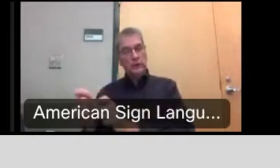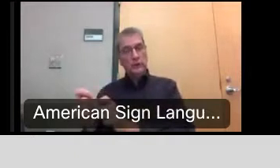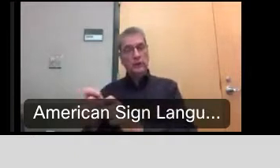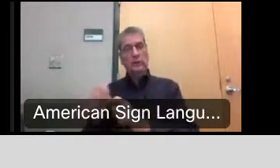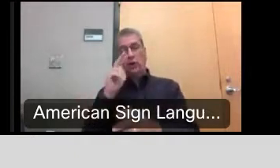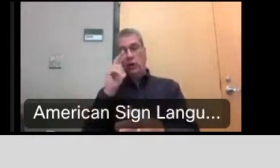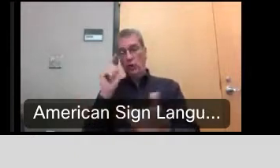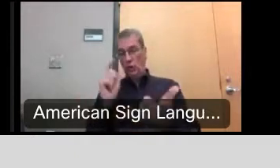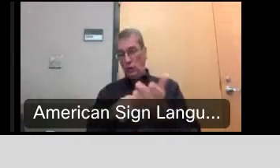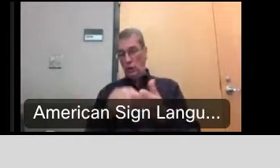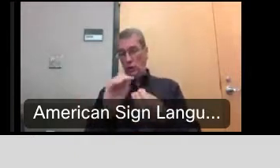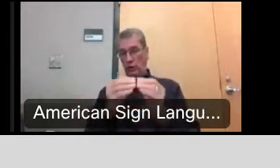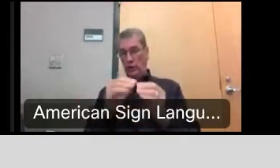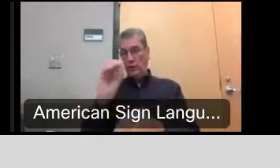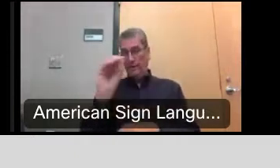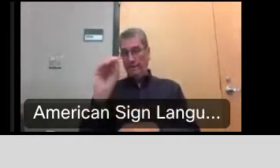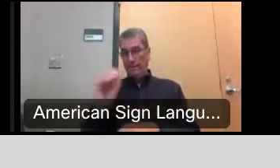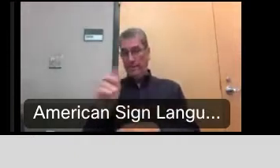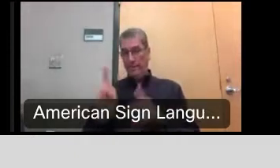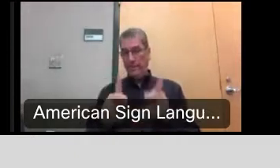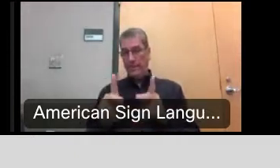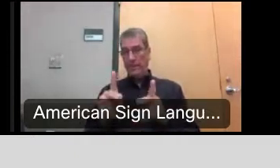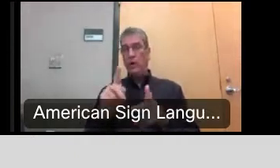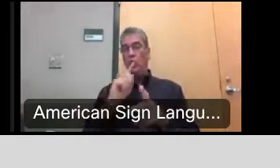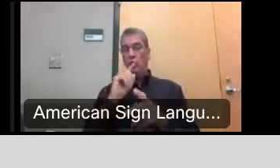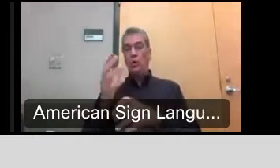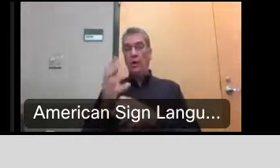the percentage of people that have gotten their primary series and I will tell you 1